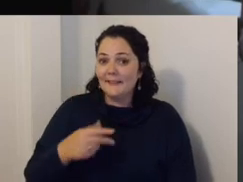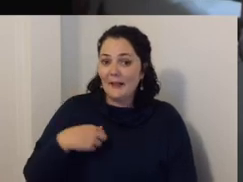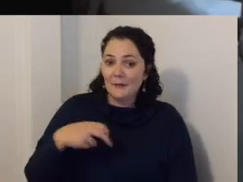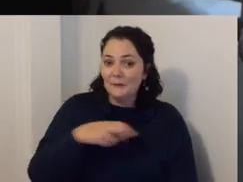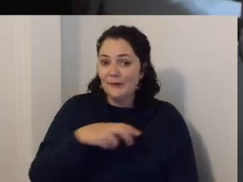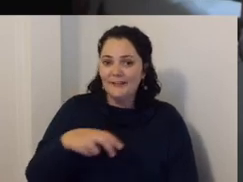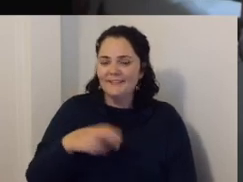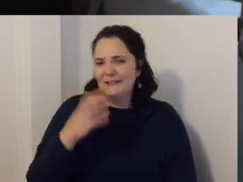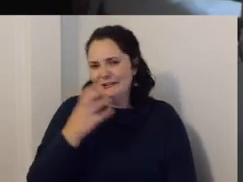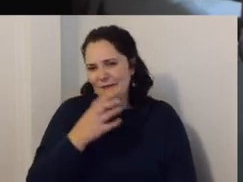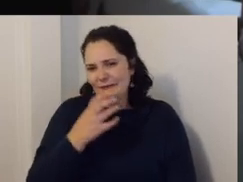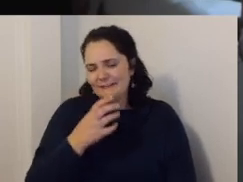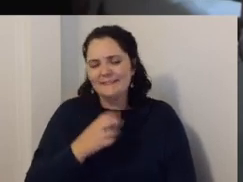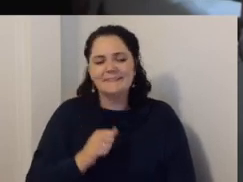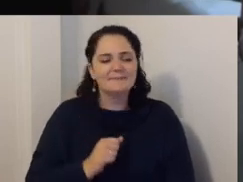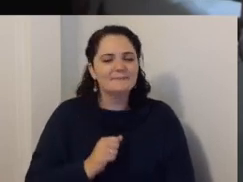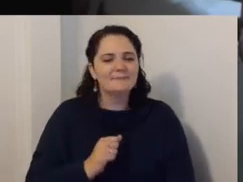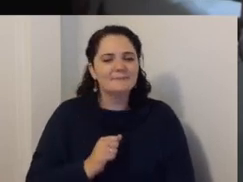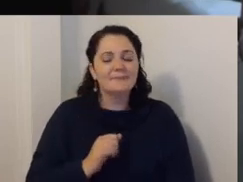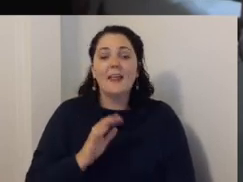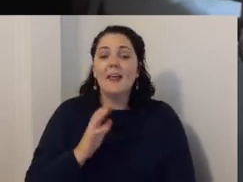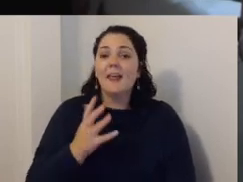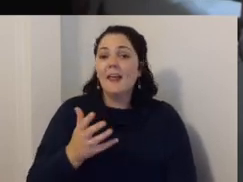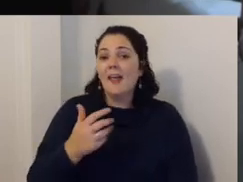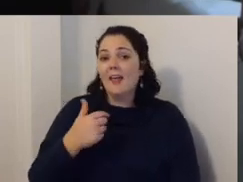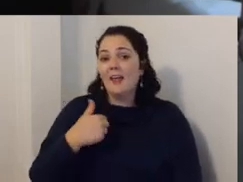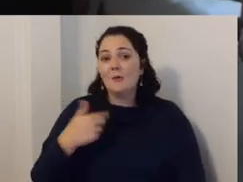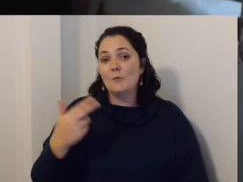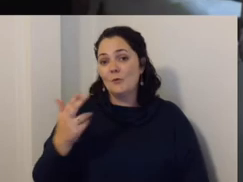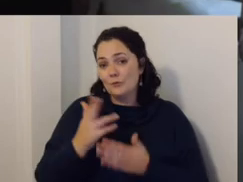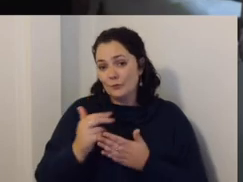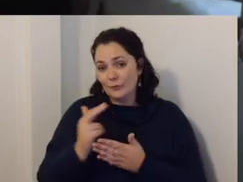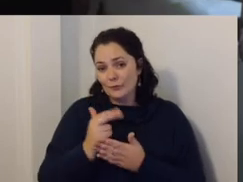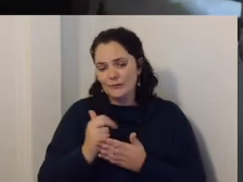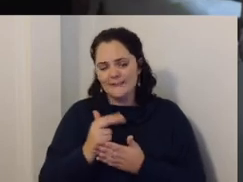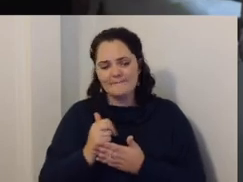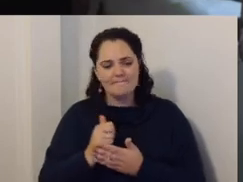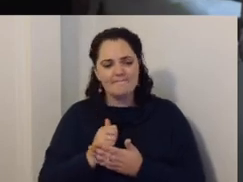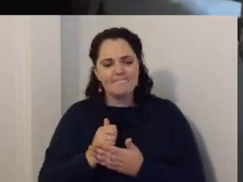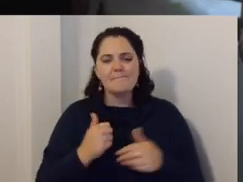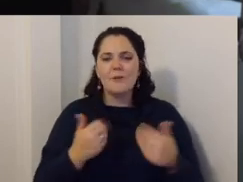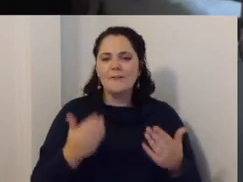as we're drawing I will uh just keep you um abreast of where I am in the process too